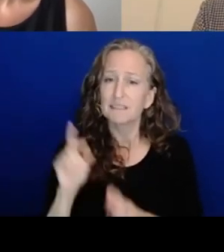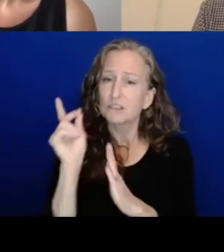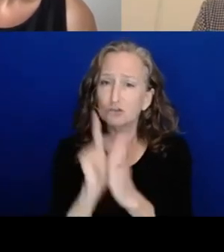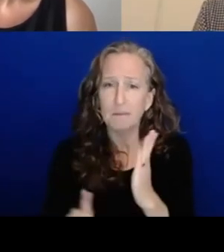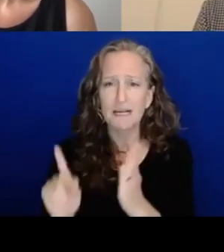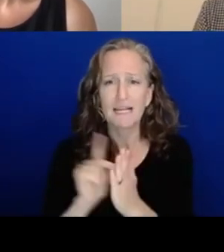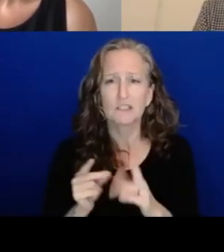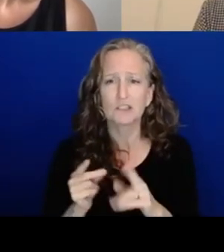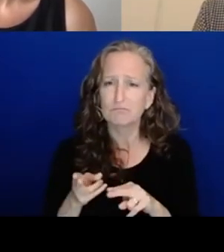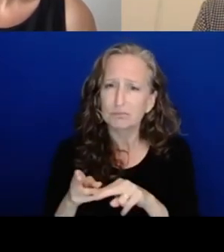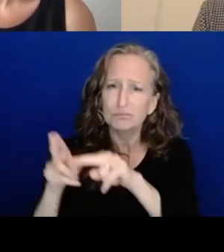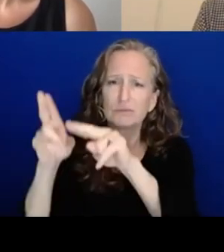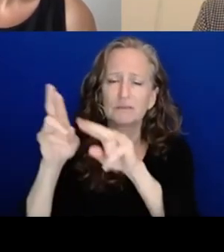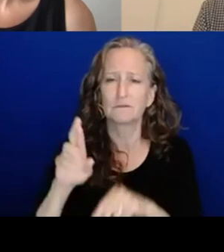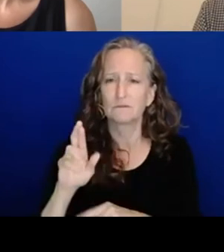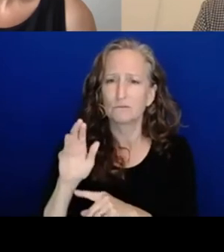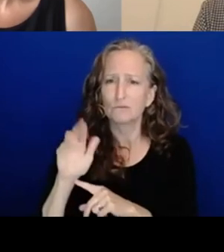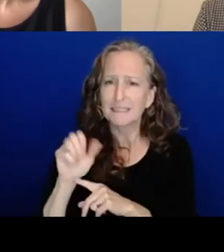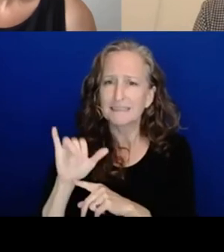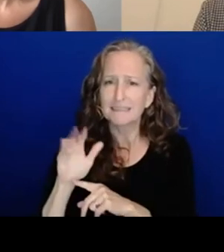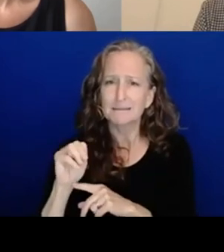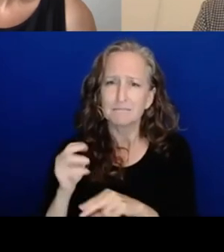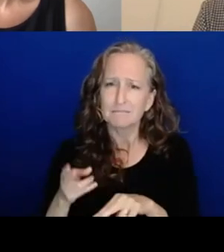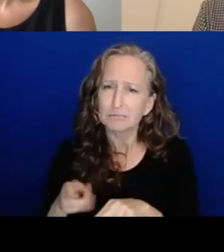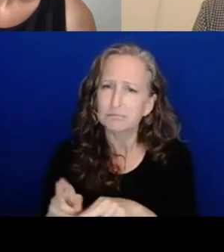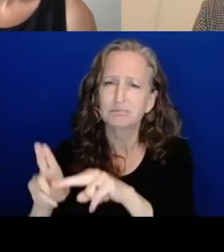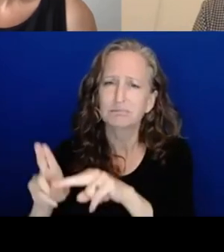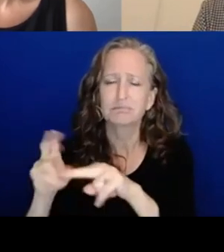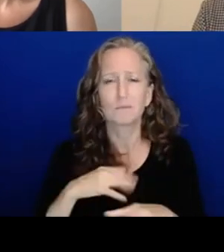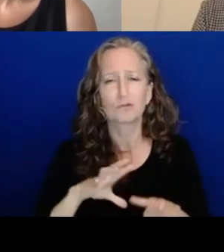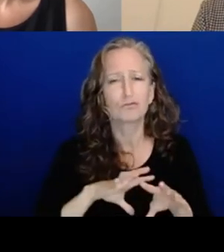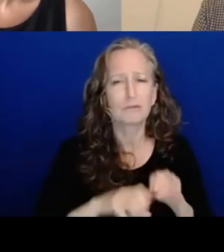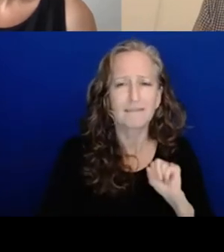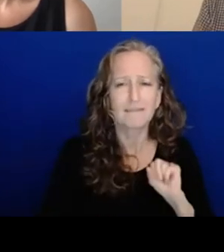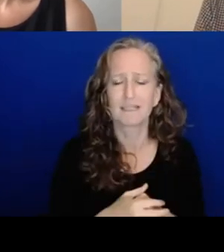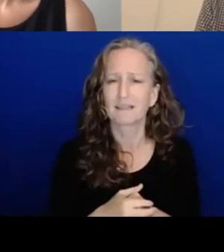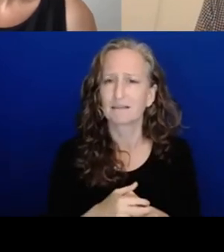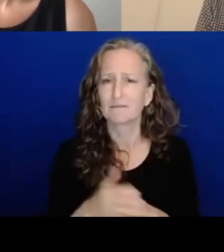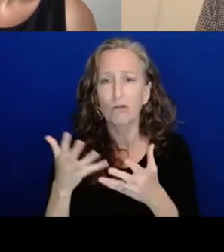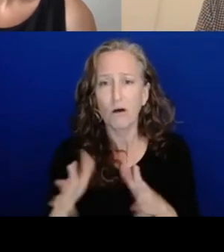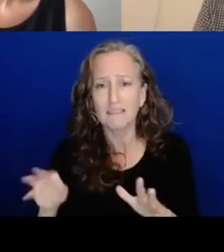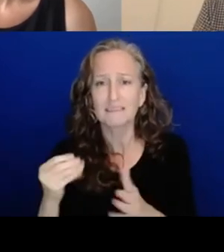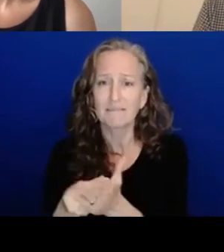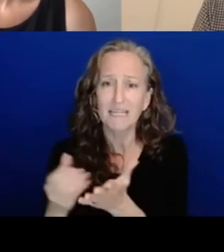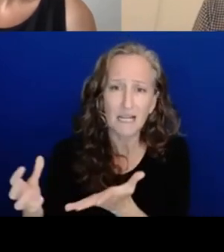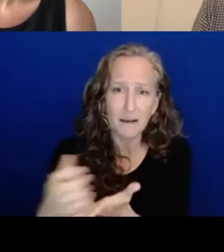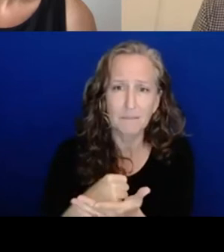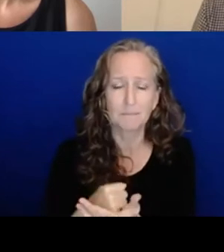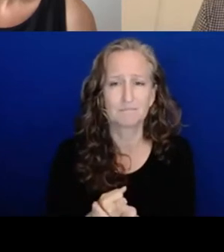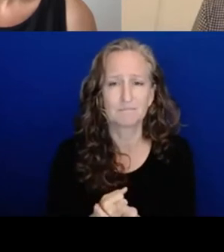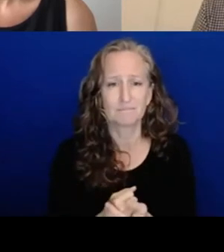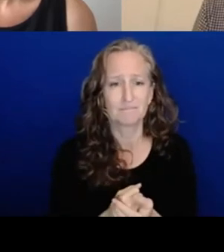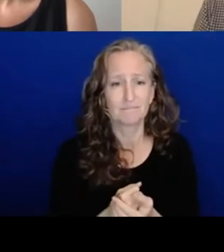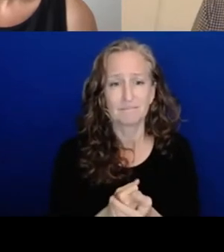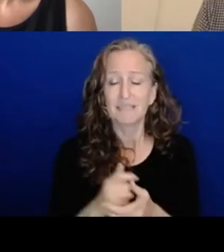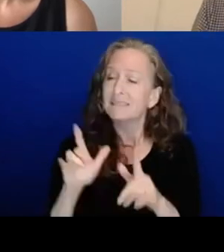and racism. Loss of income. Things like that. But like you, Jennifer, you know, one of the